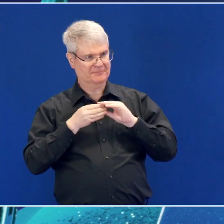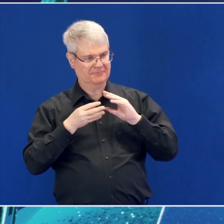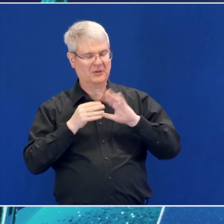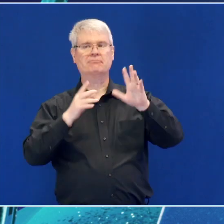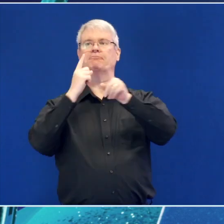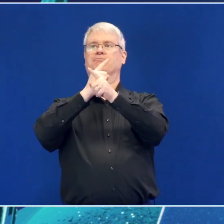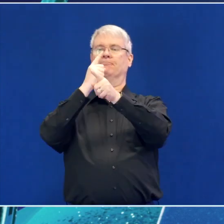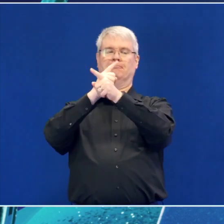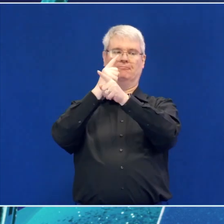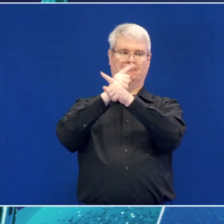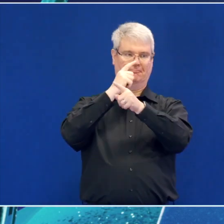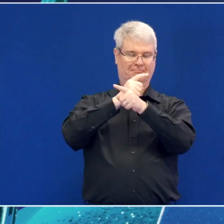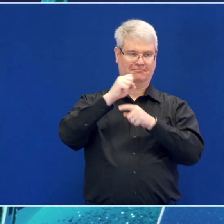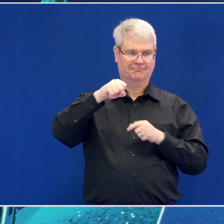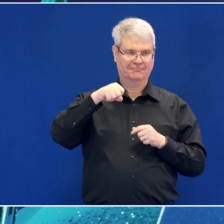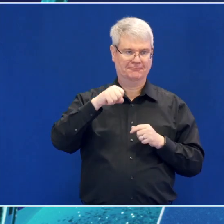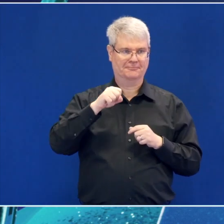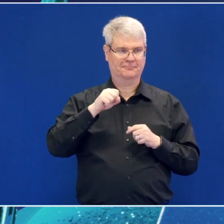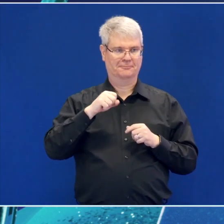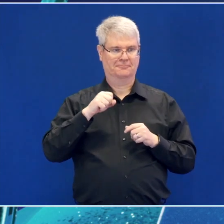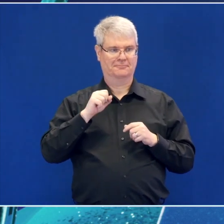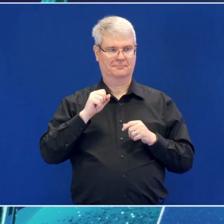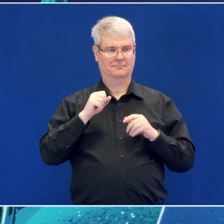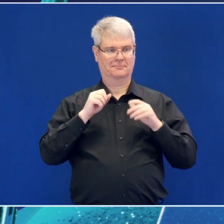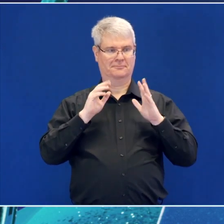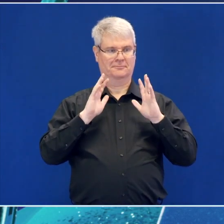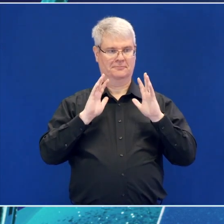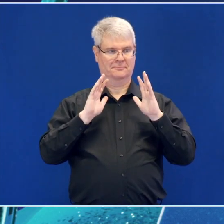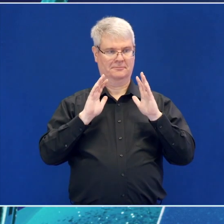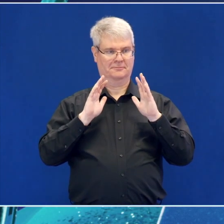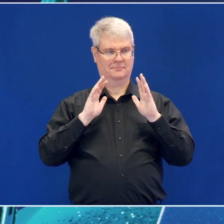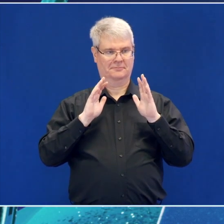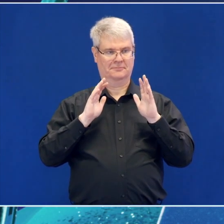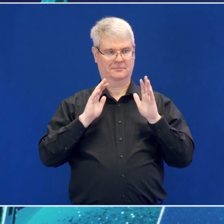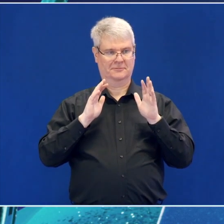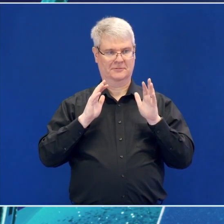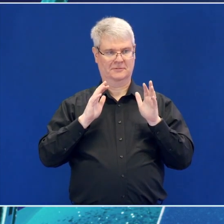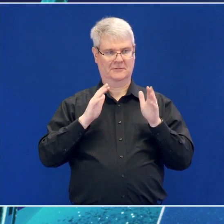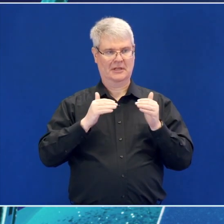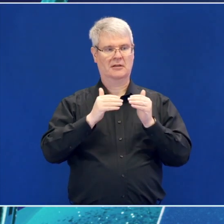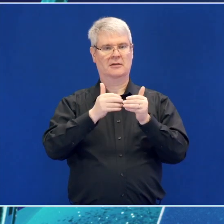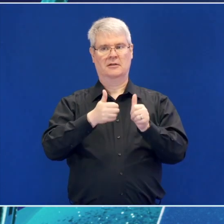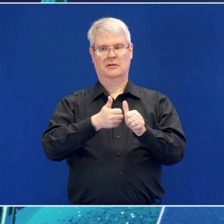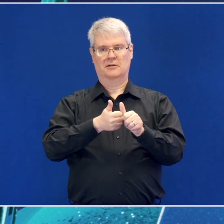the bias towards action that Dylan mentioned.